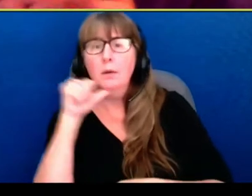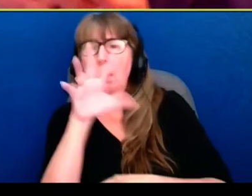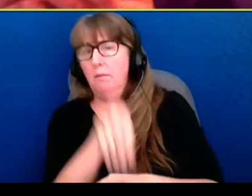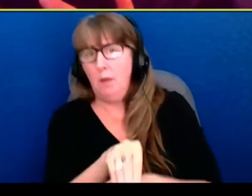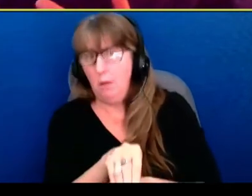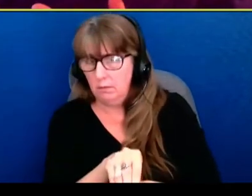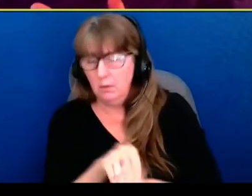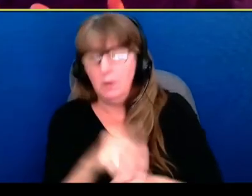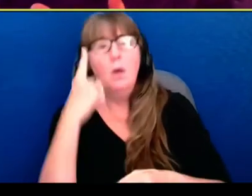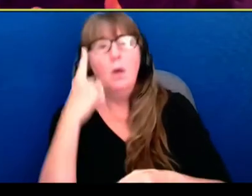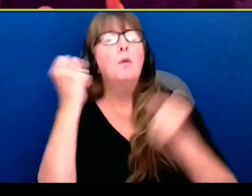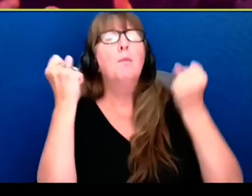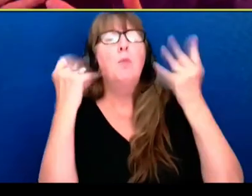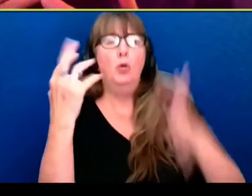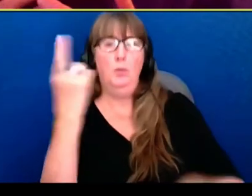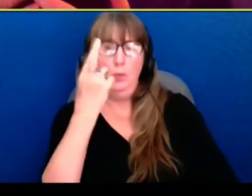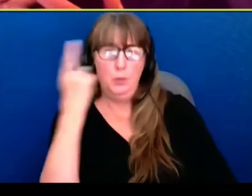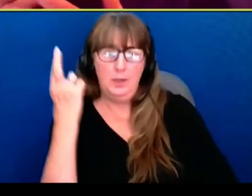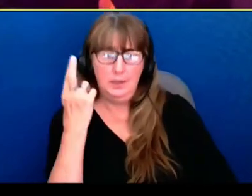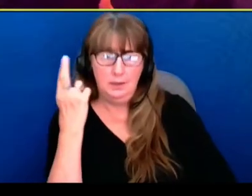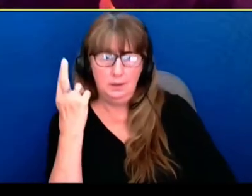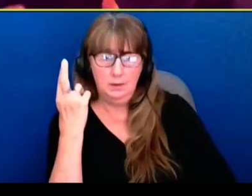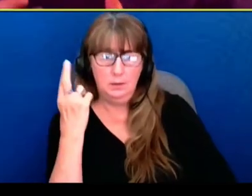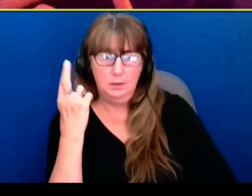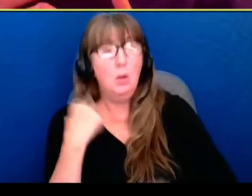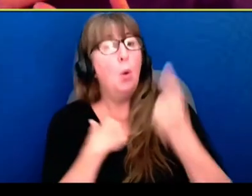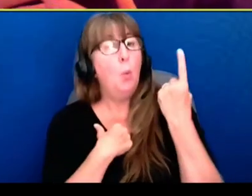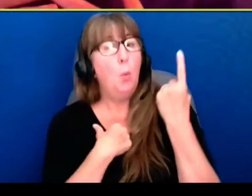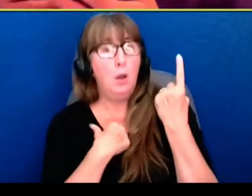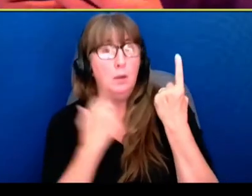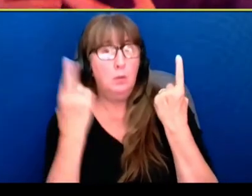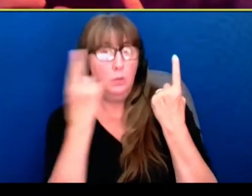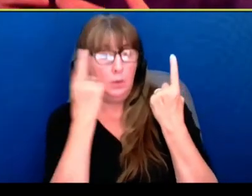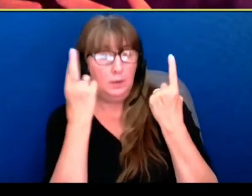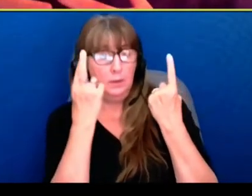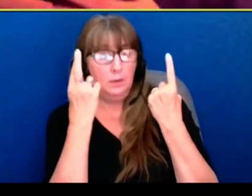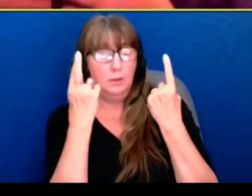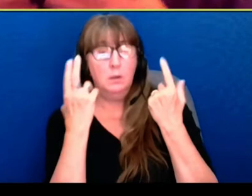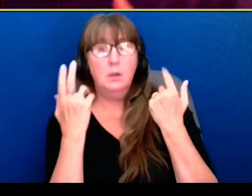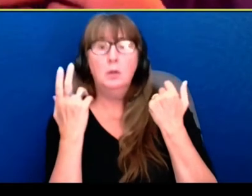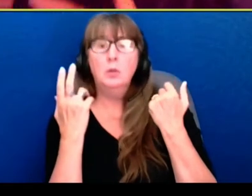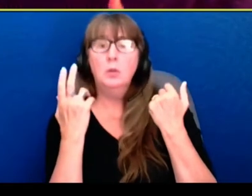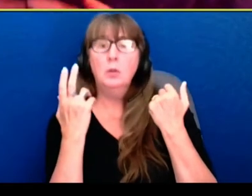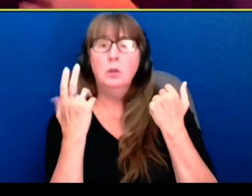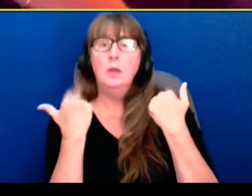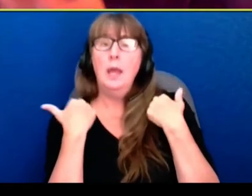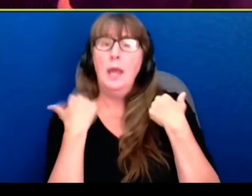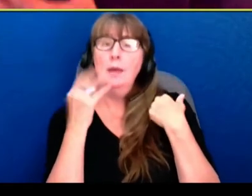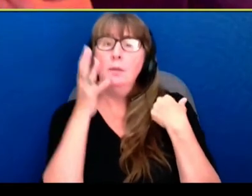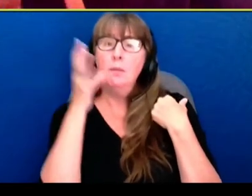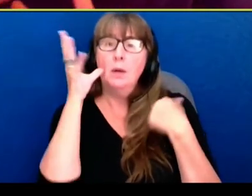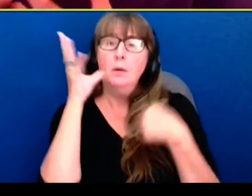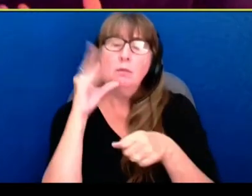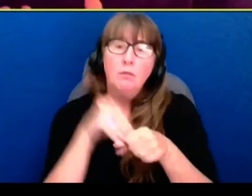For multiple reasons! One of the big one is it's having the parents involved having that information and data